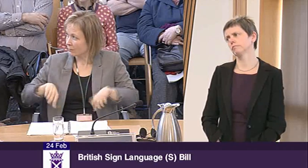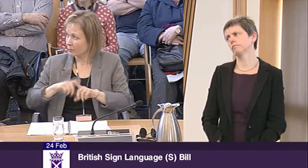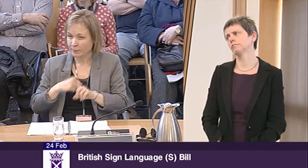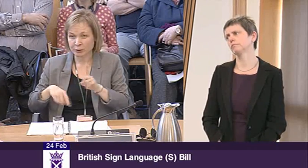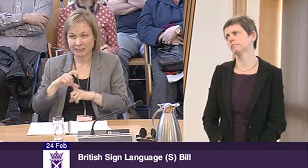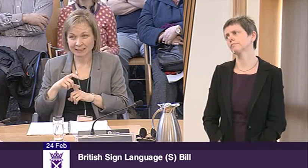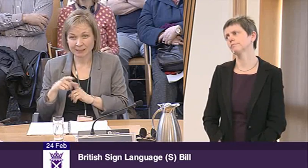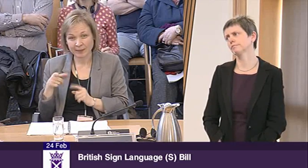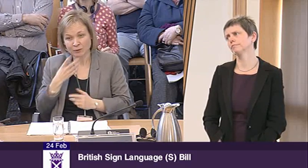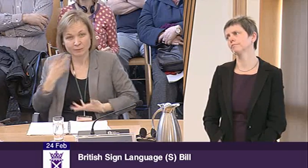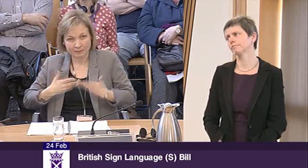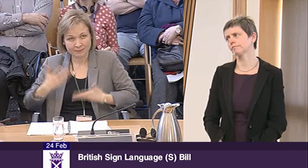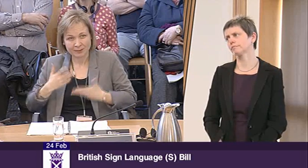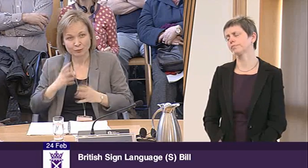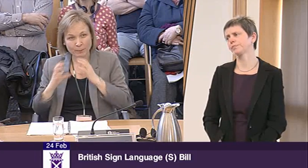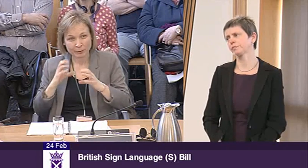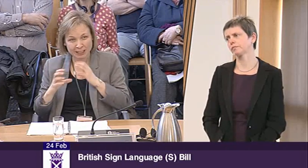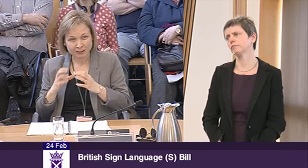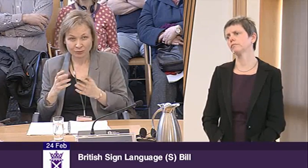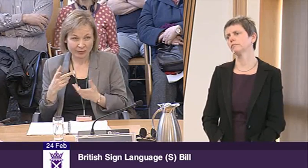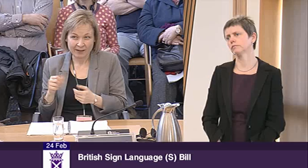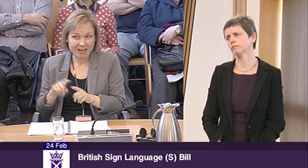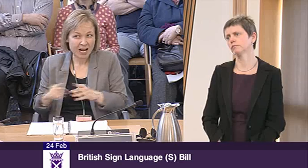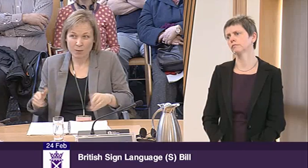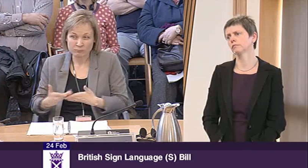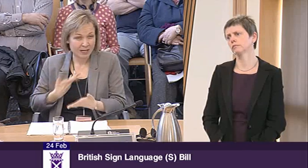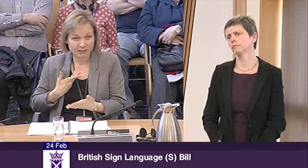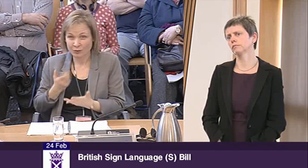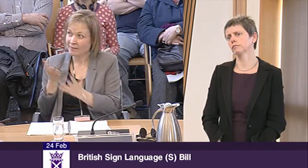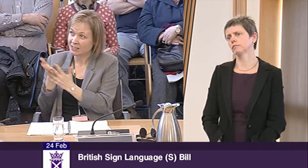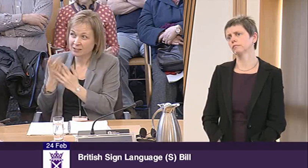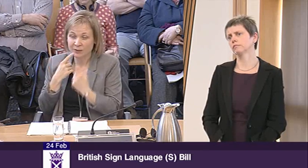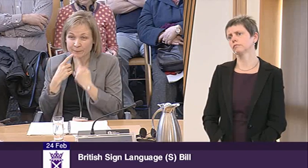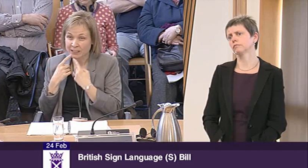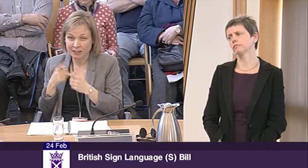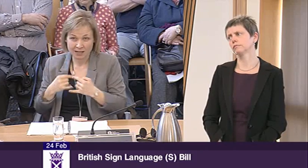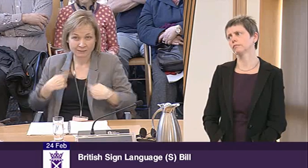that they are part of our community. People who can communicate using hands-on signing